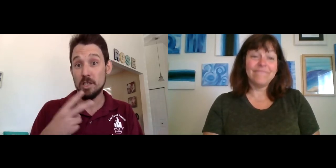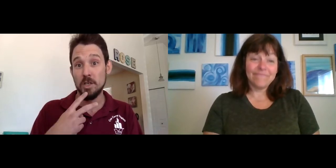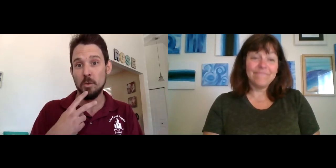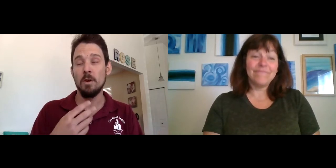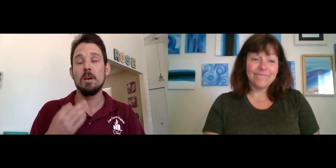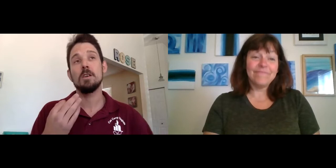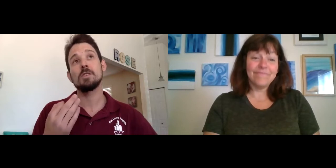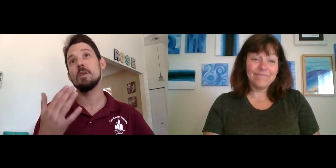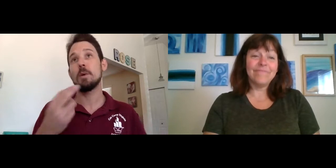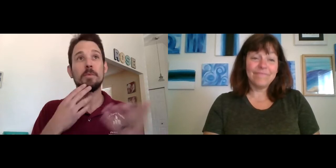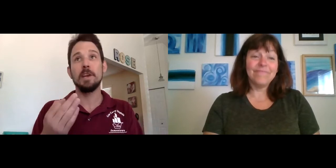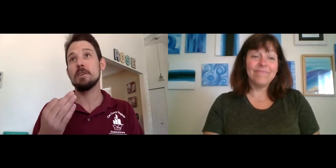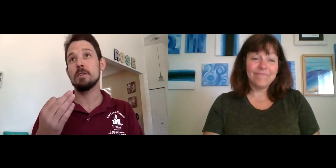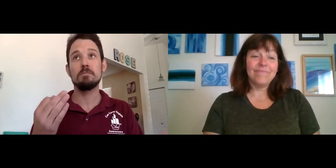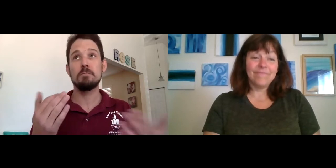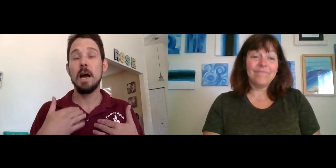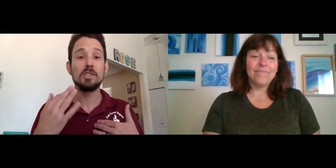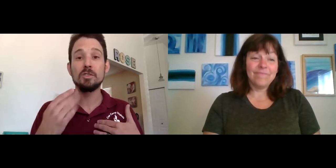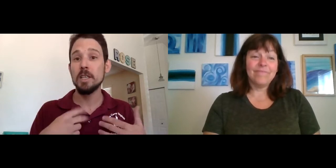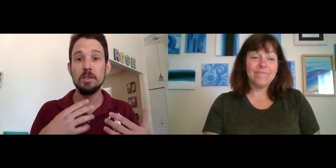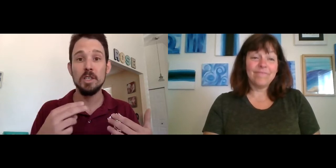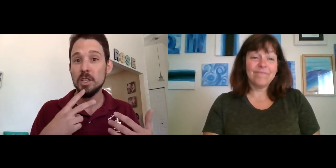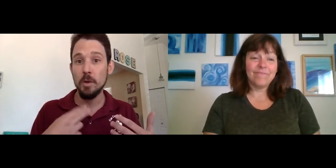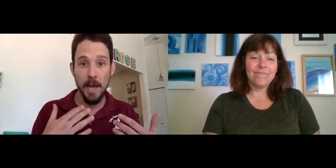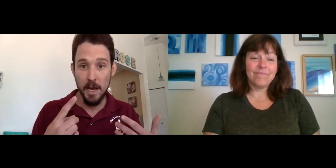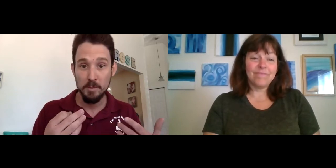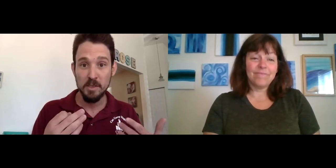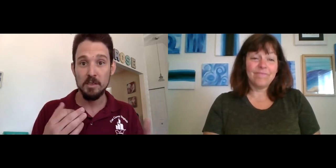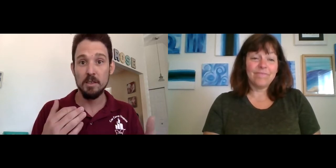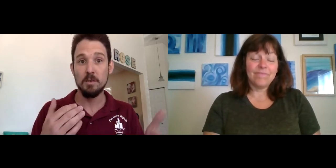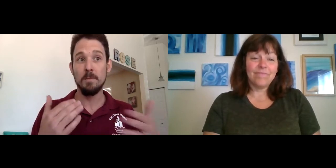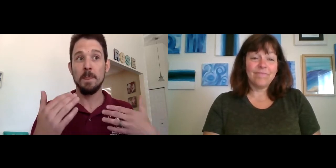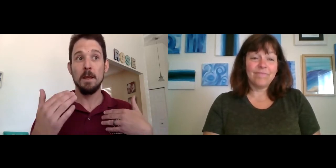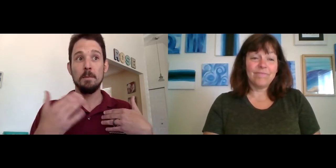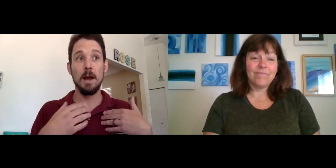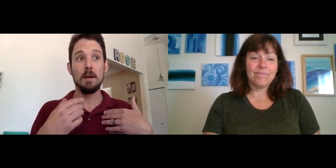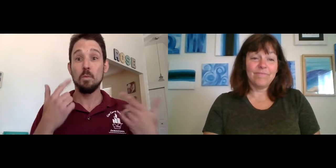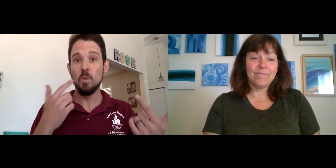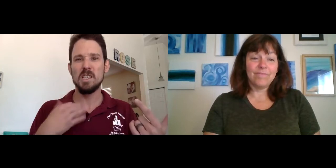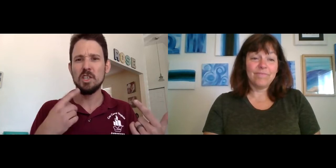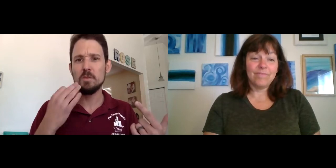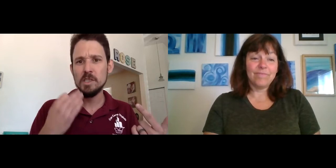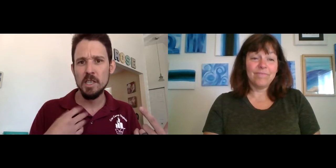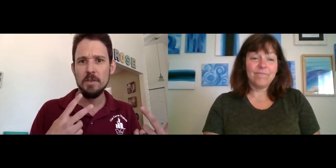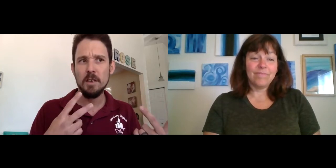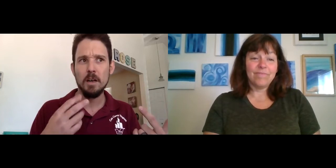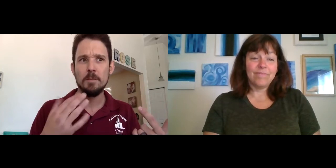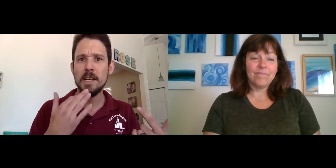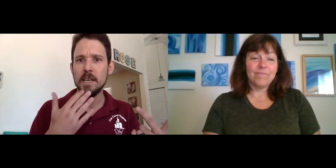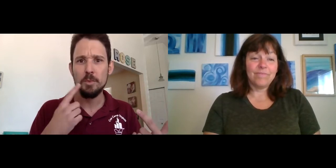So from there, I started going to Cue Camps. I started receiving SLP